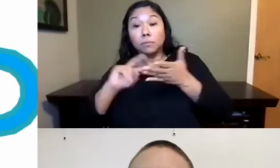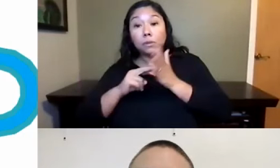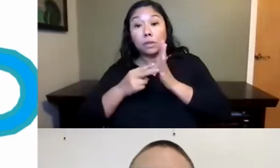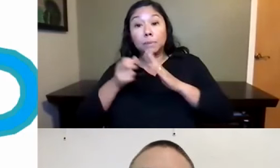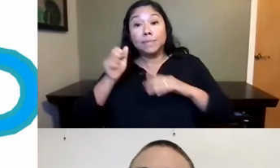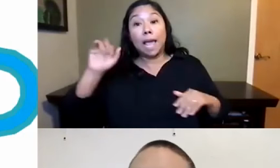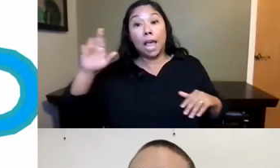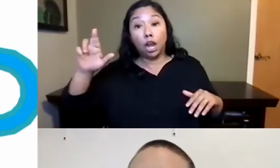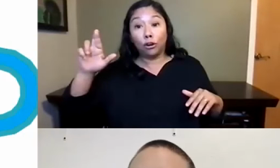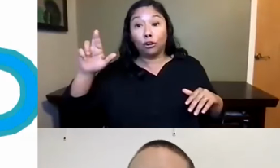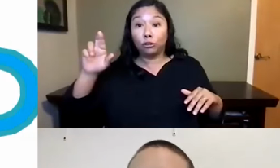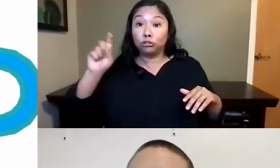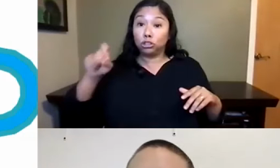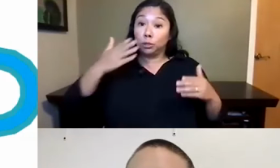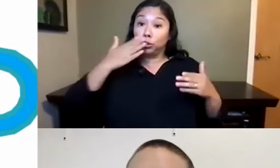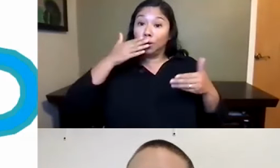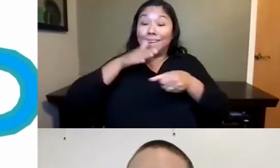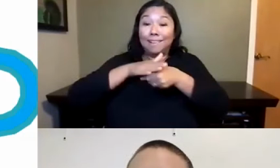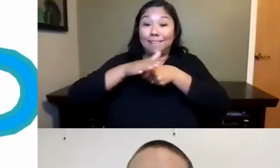should be good enough to have a minimal risk of...